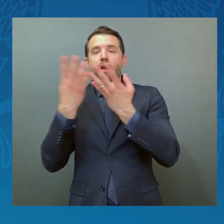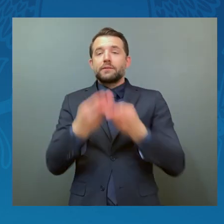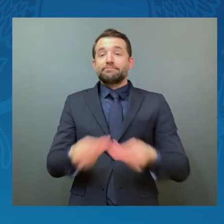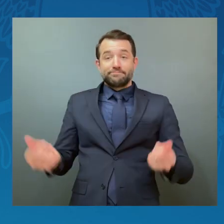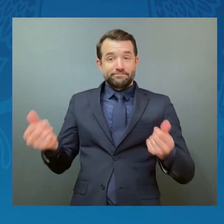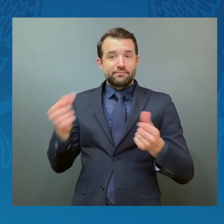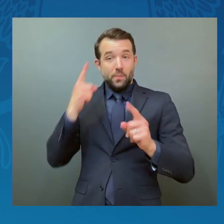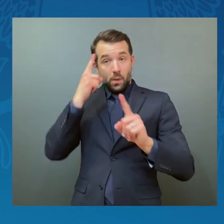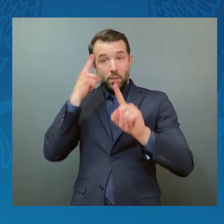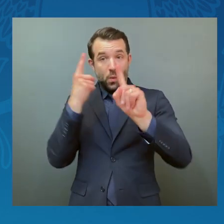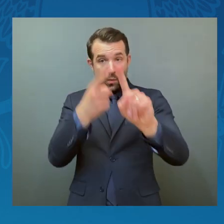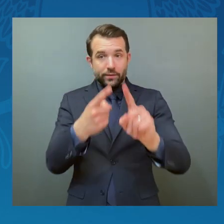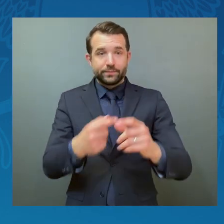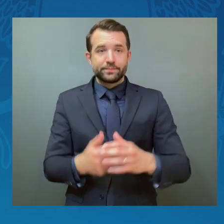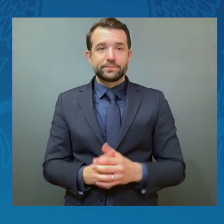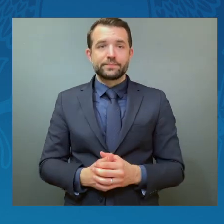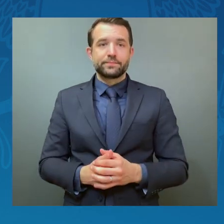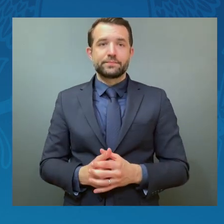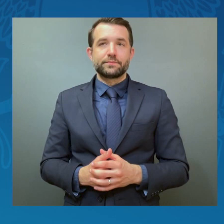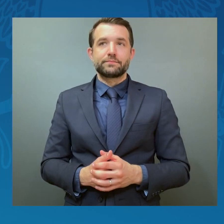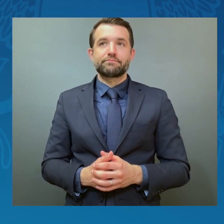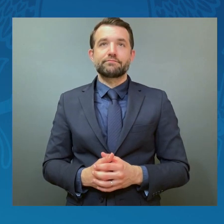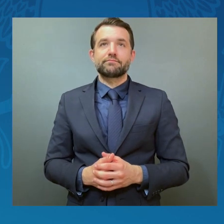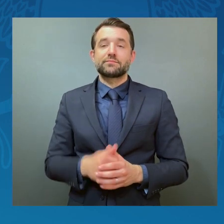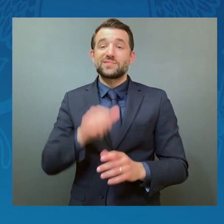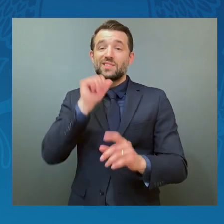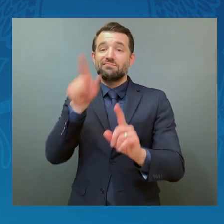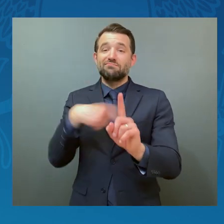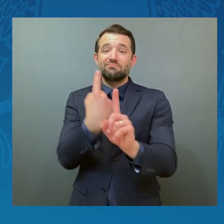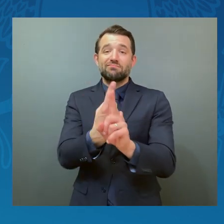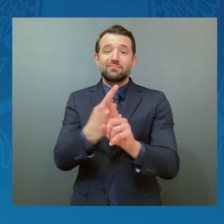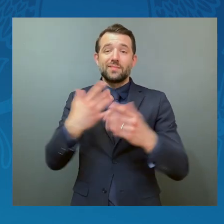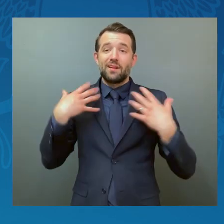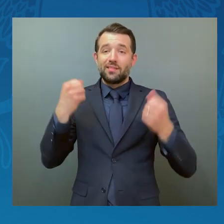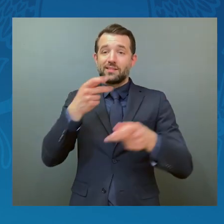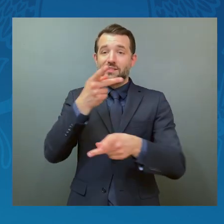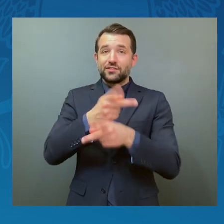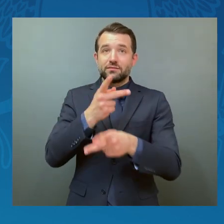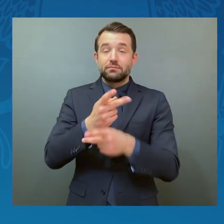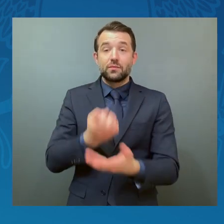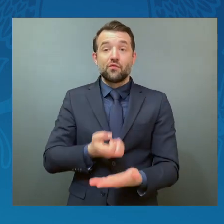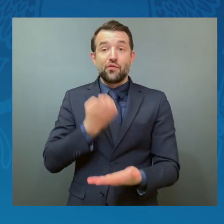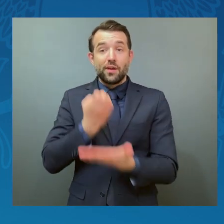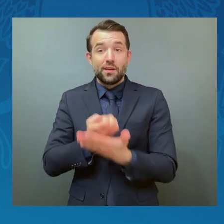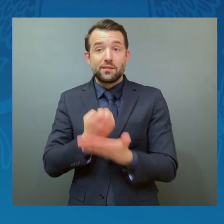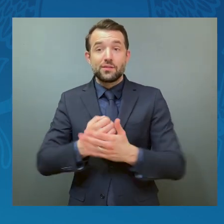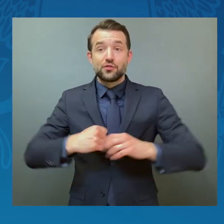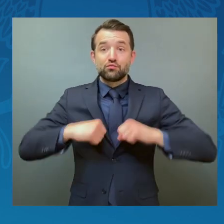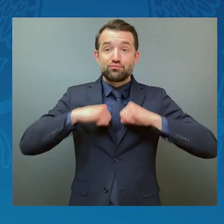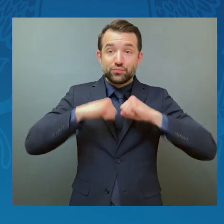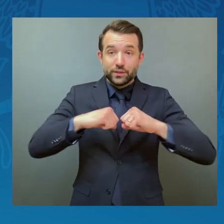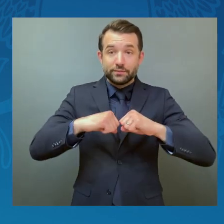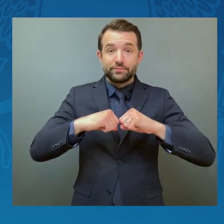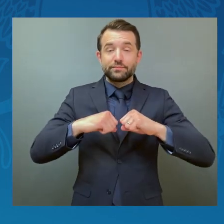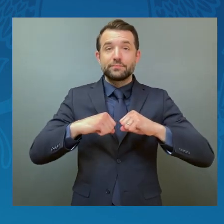This is not just about healthcare. It's about economic security, and most of all, it's about peace of mind.